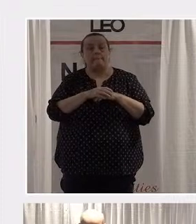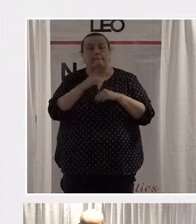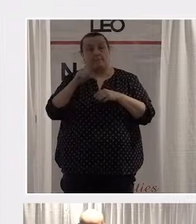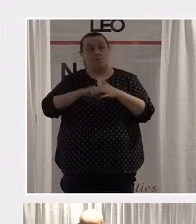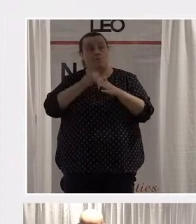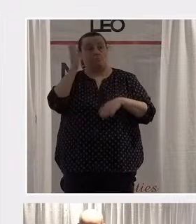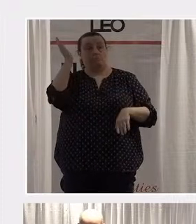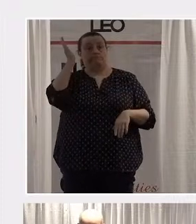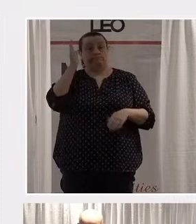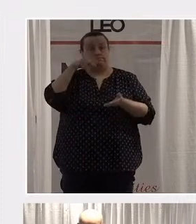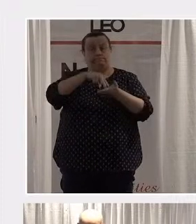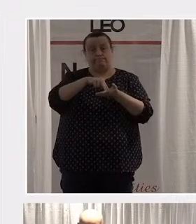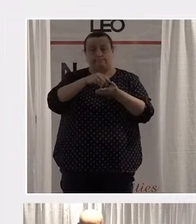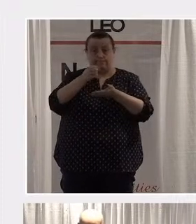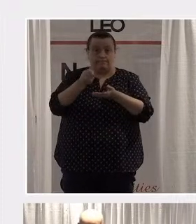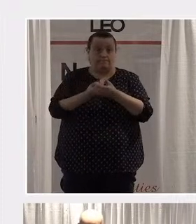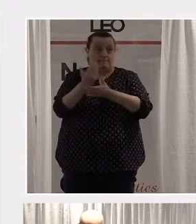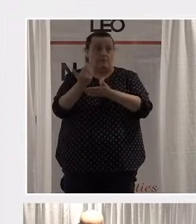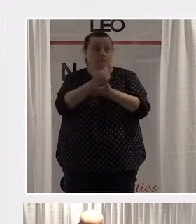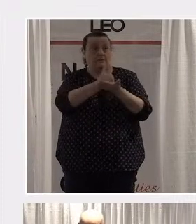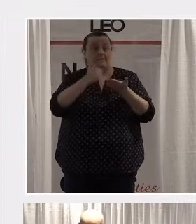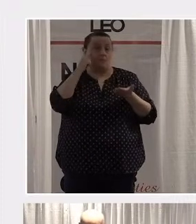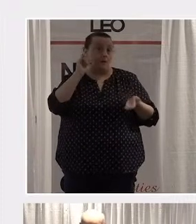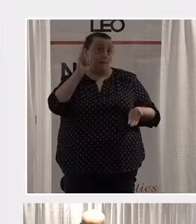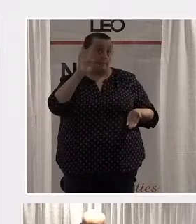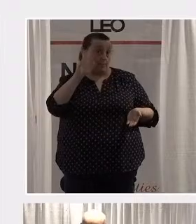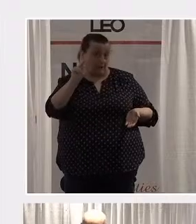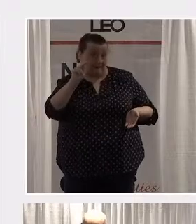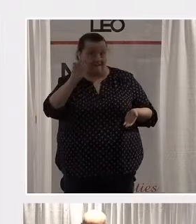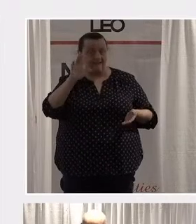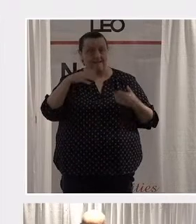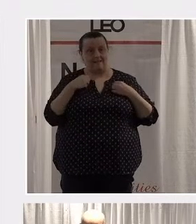FOR THE IWK HEALTH CENTRE AT A YOUNG AGE.